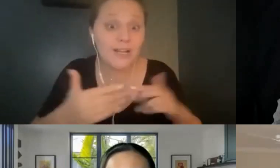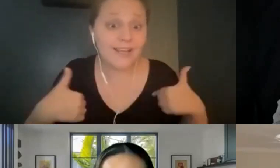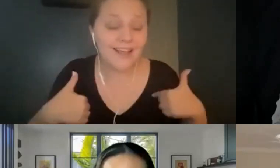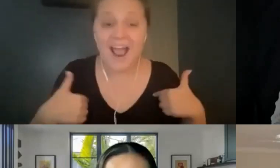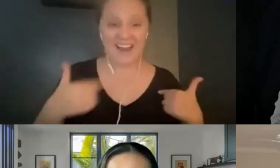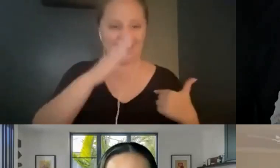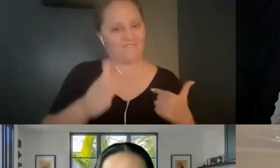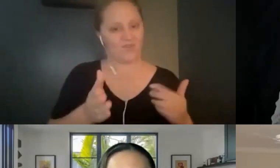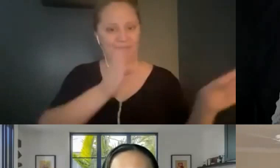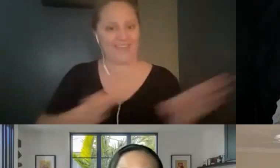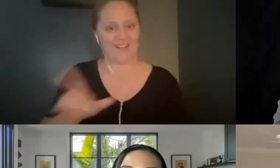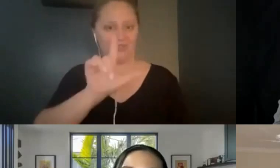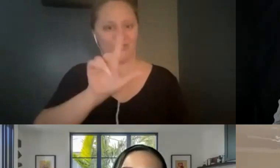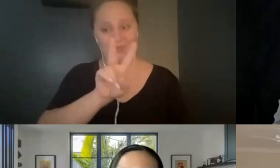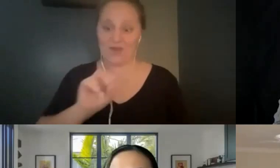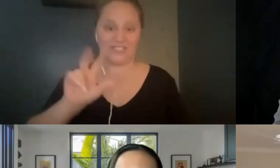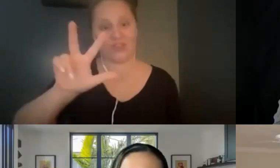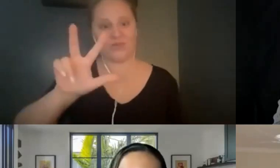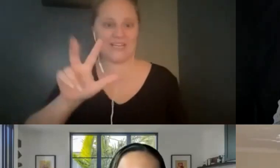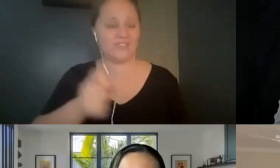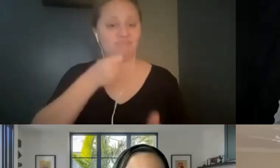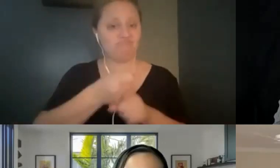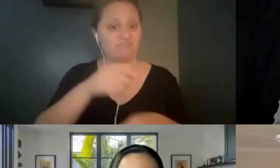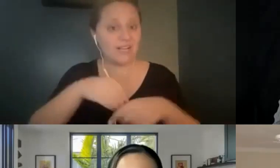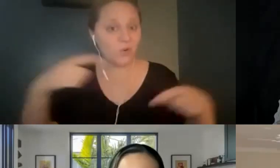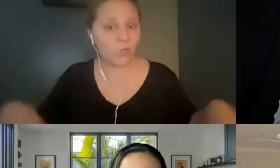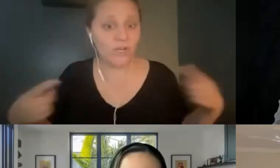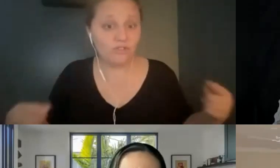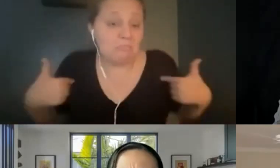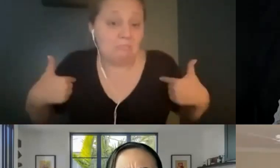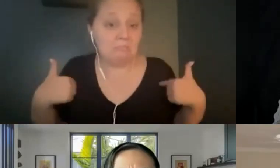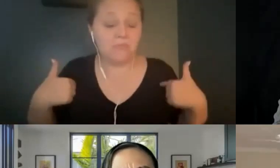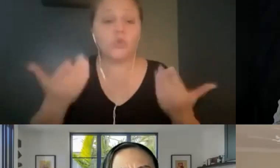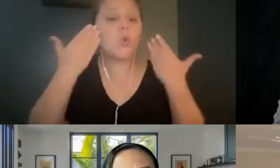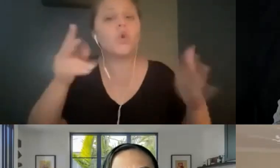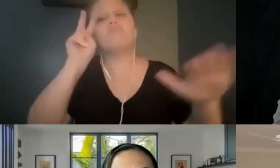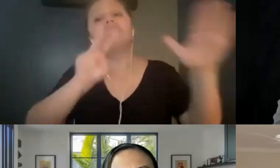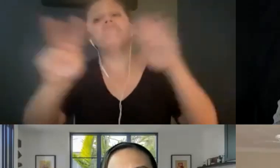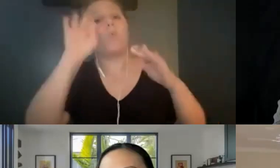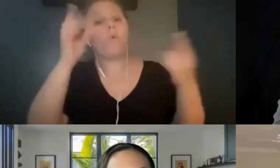in a wheelchair and you know who knows what's going to happen at any point in time. So, if you know these,